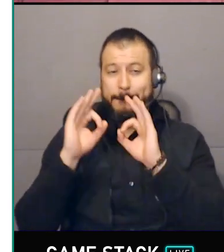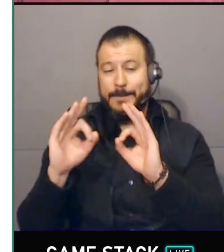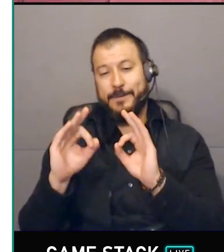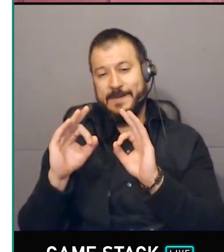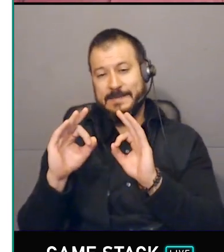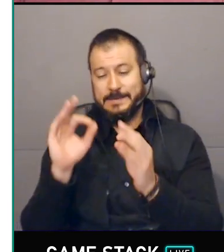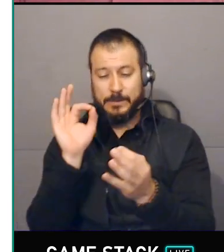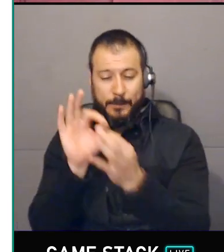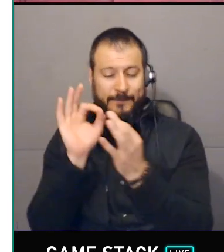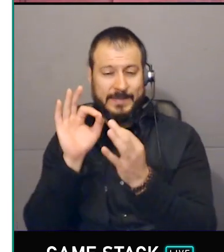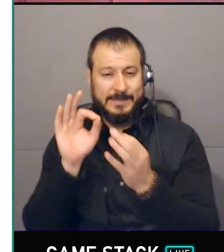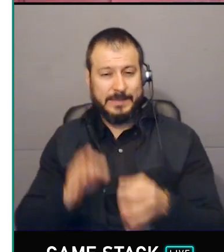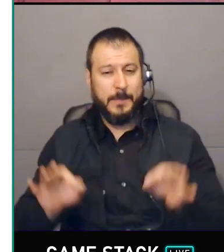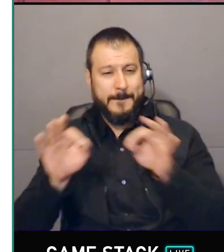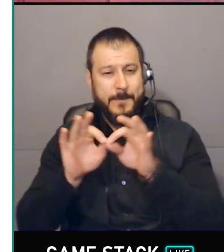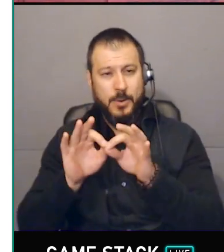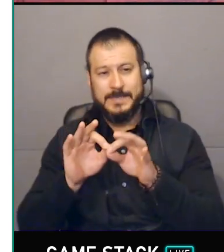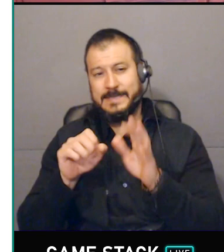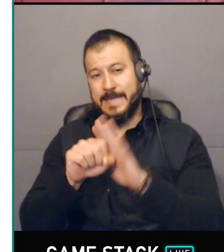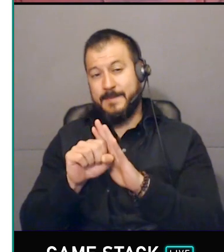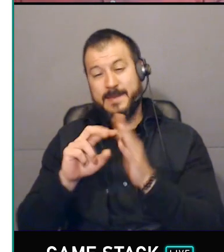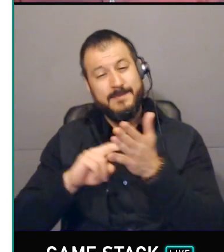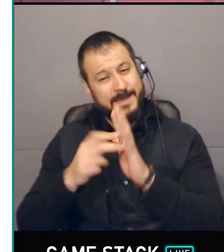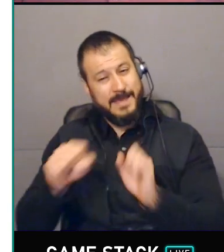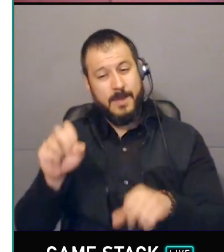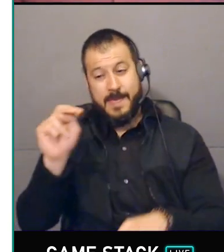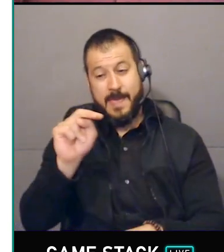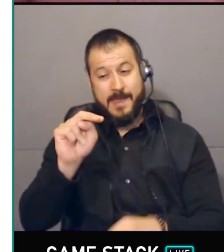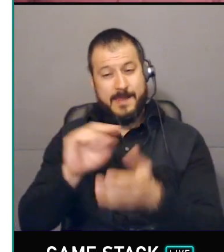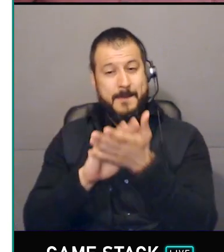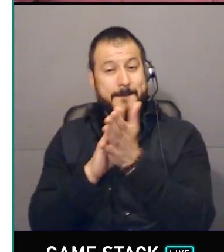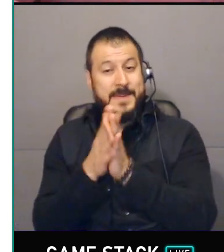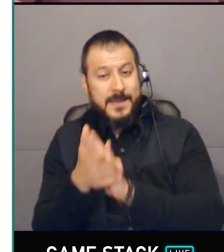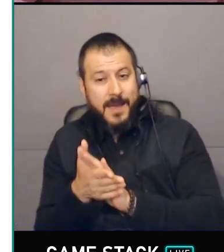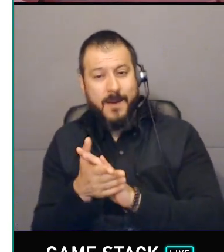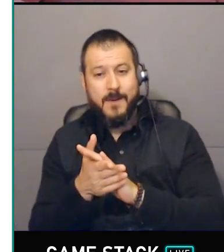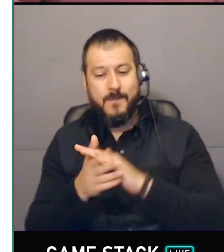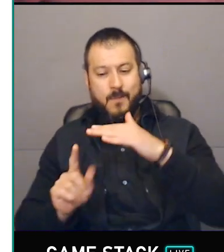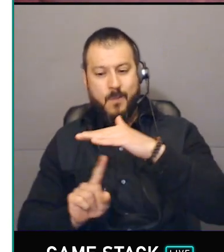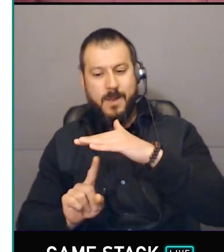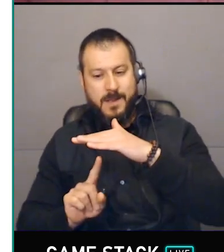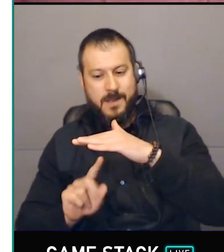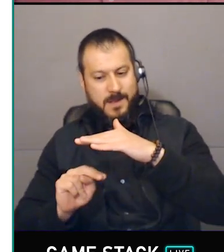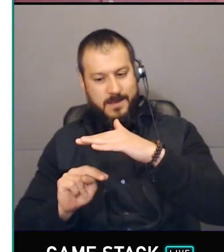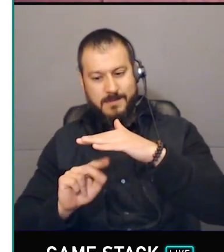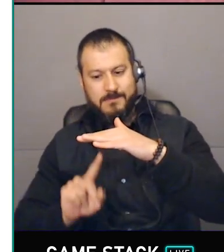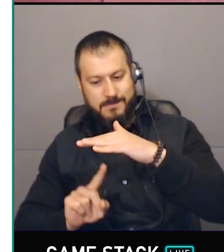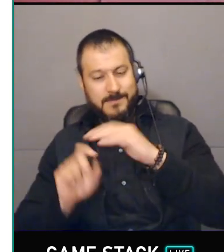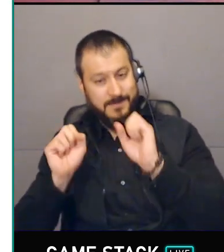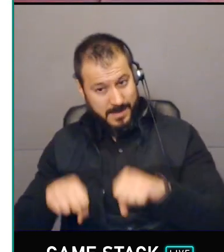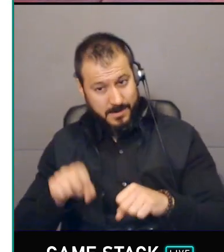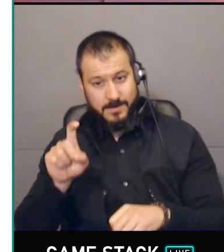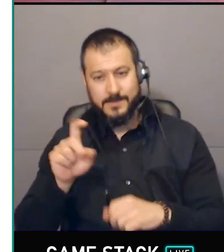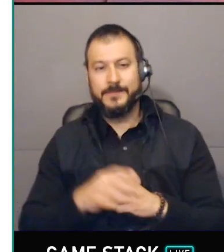Meaning can we get 10 down to one? And in order to do this, what you need to do is you need to have